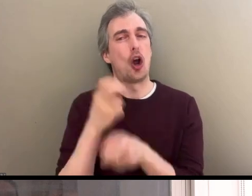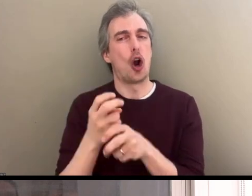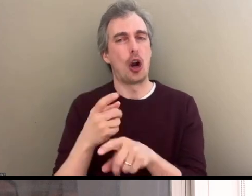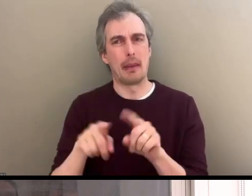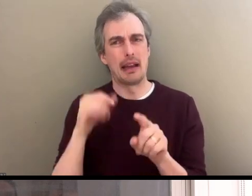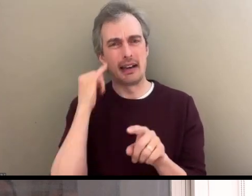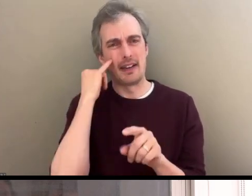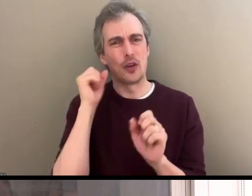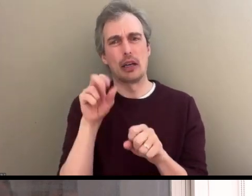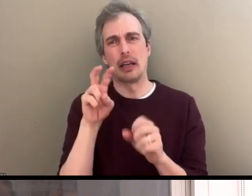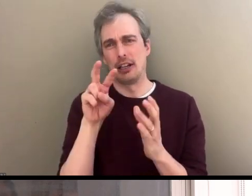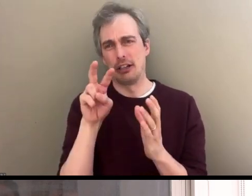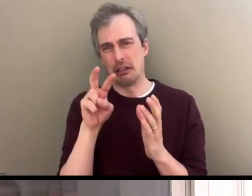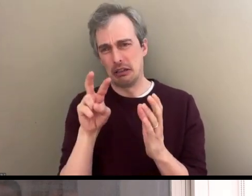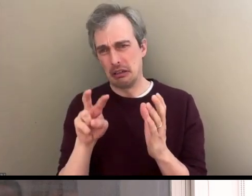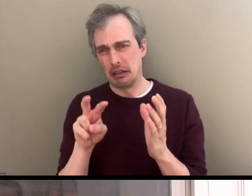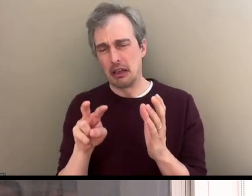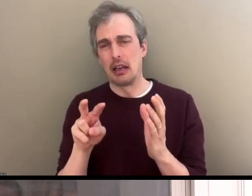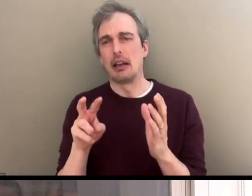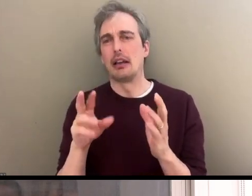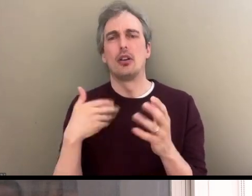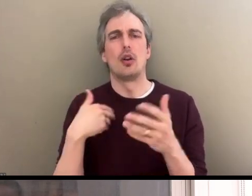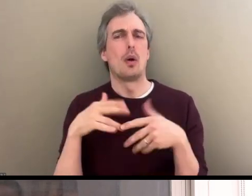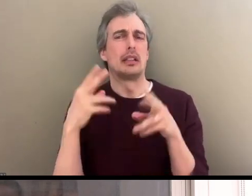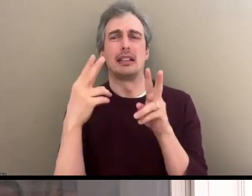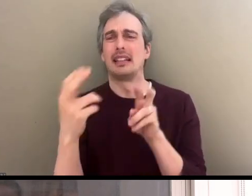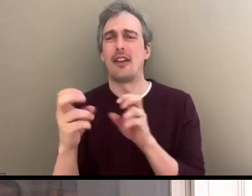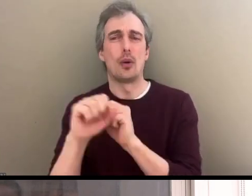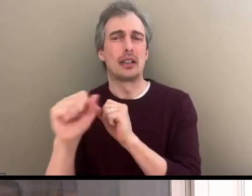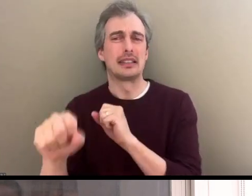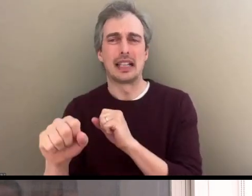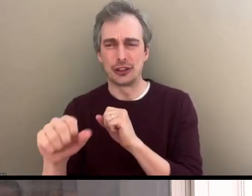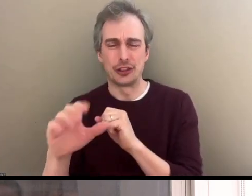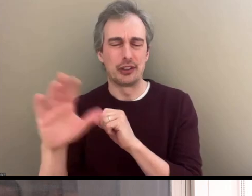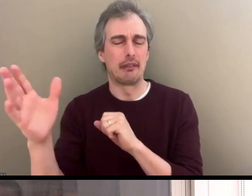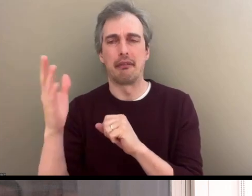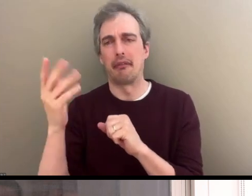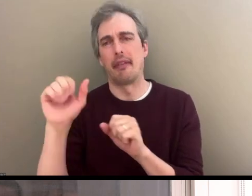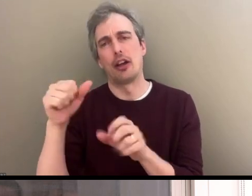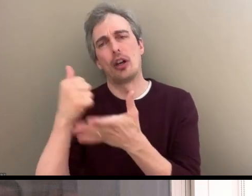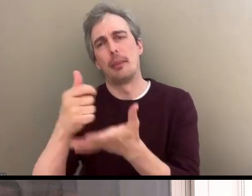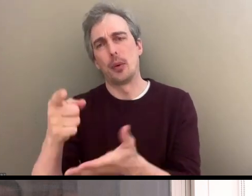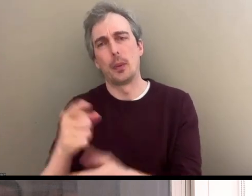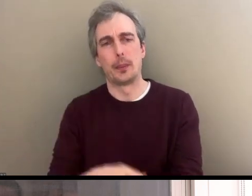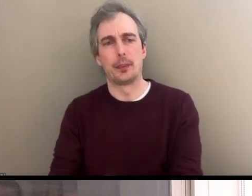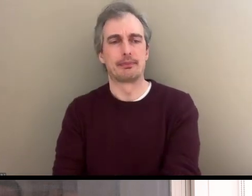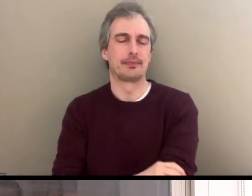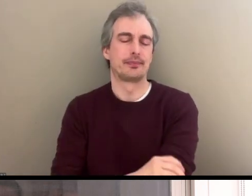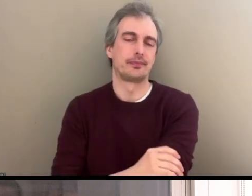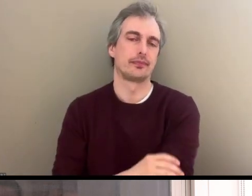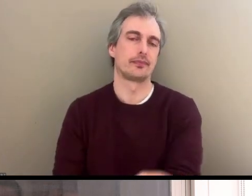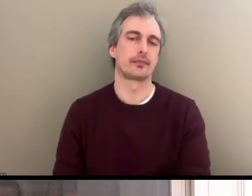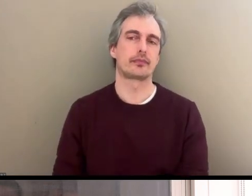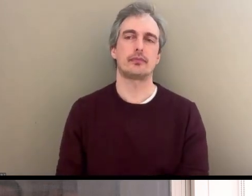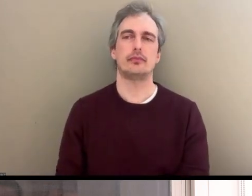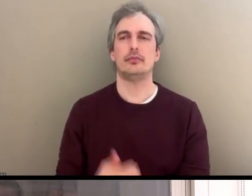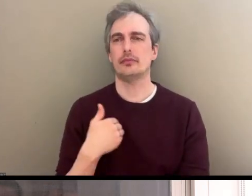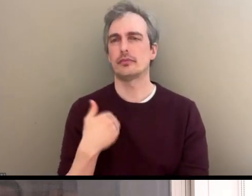reason, you don't want to download an extension, then that could be helpful. Cool. We've got about two, three minutes.